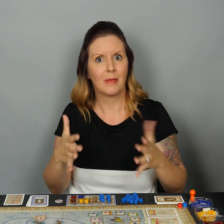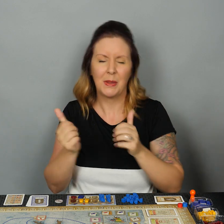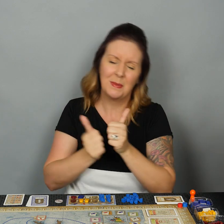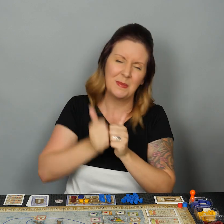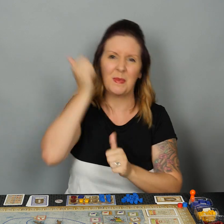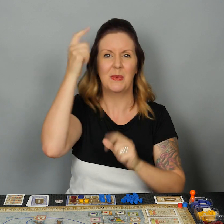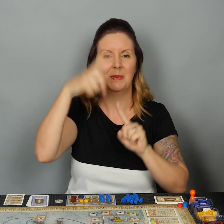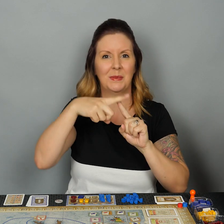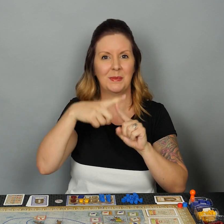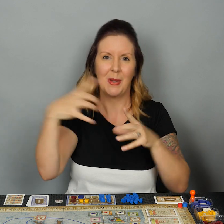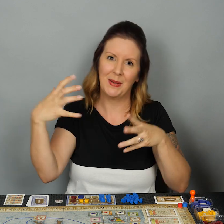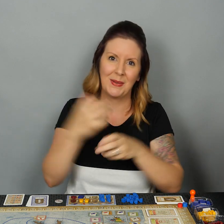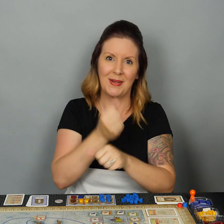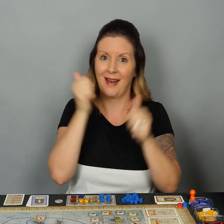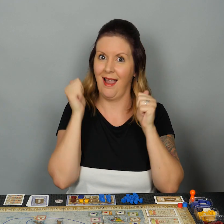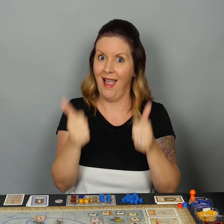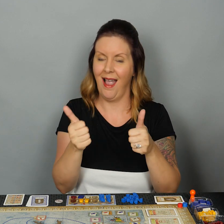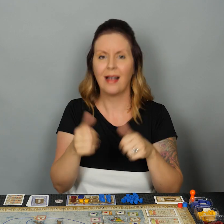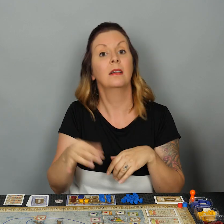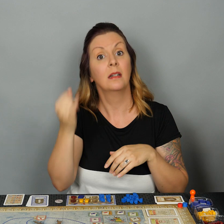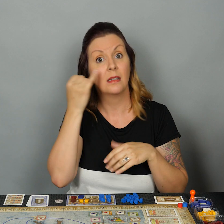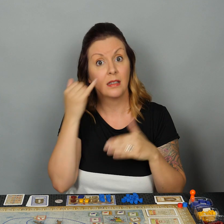The player with the most points wins.